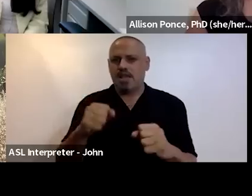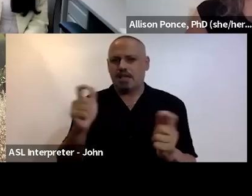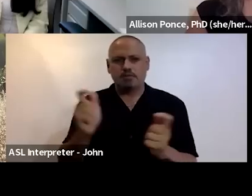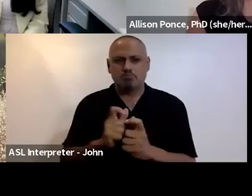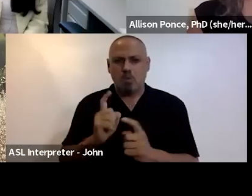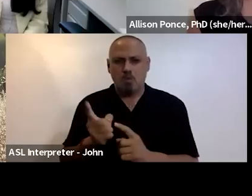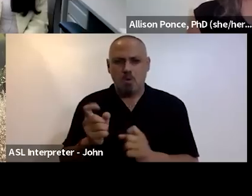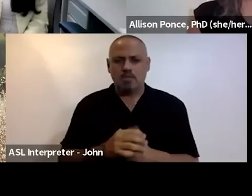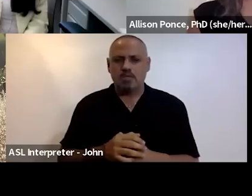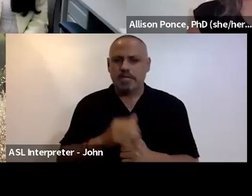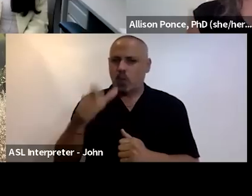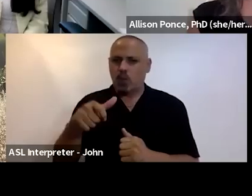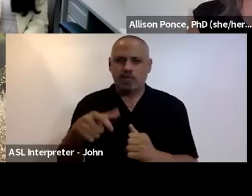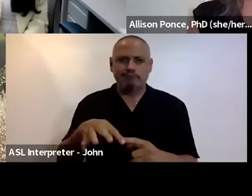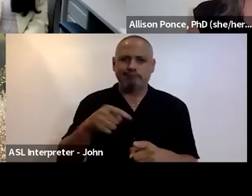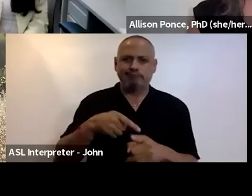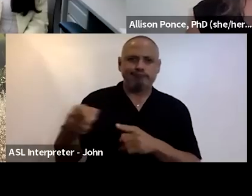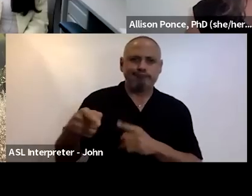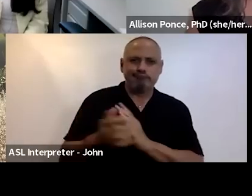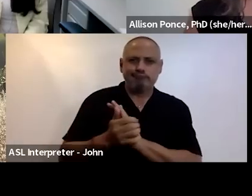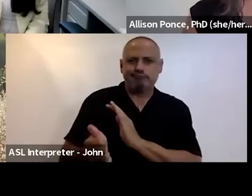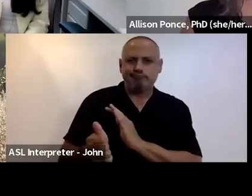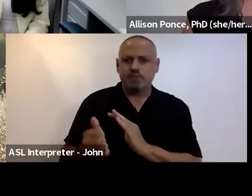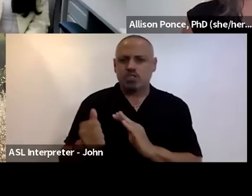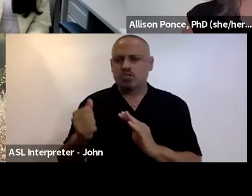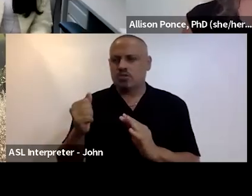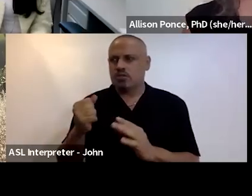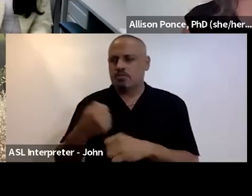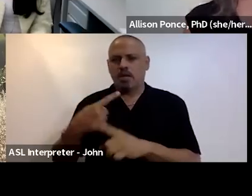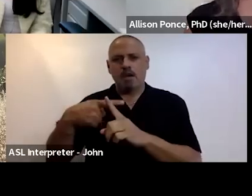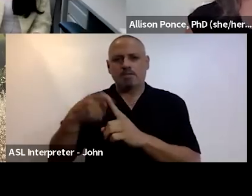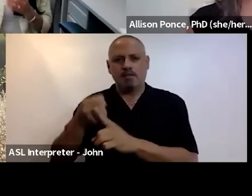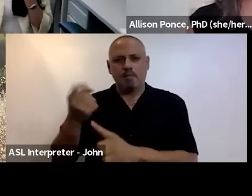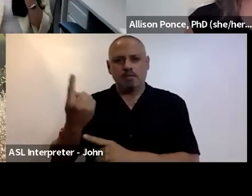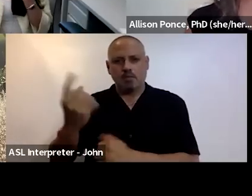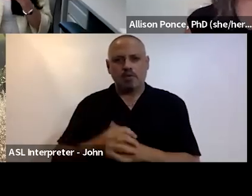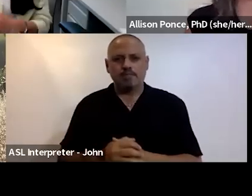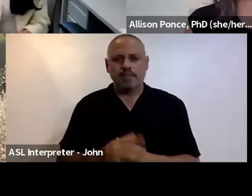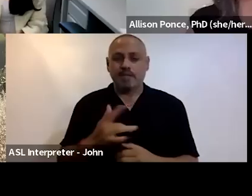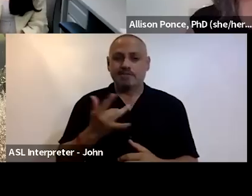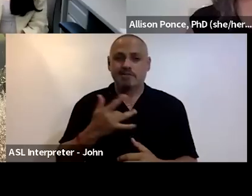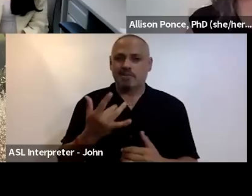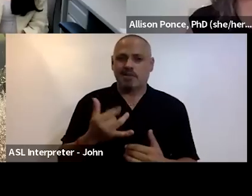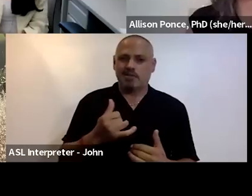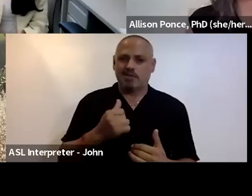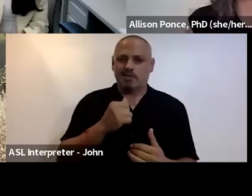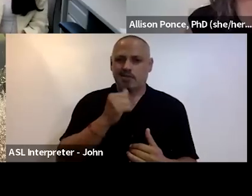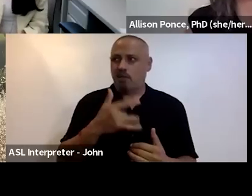And so you don't need specialized training to make a positive impact on people. And sometimes people don't feel like, oh, because I don't have a license,